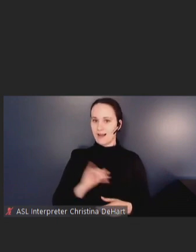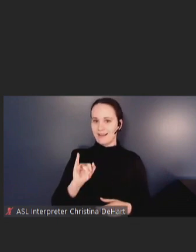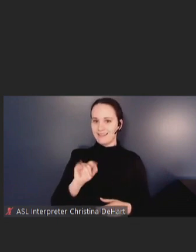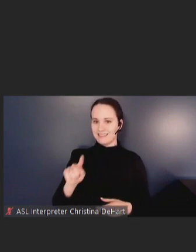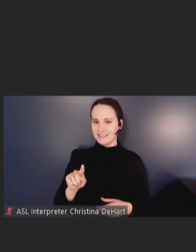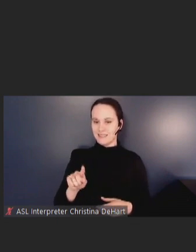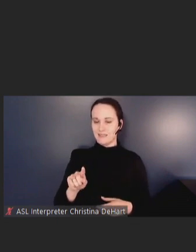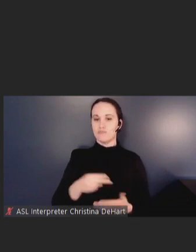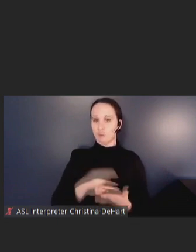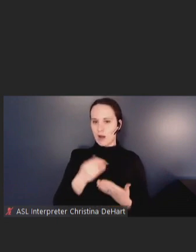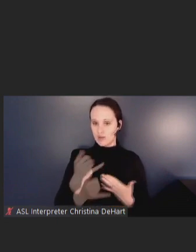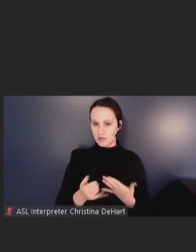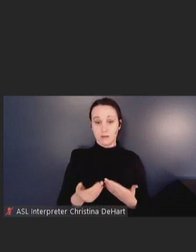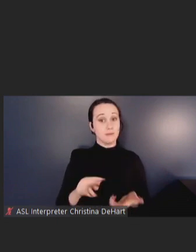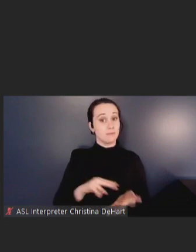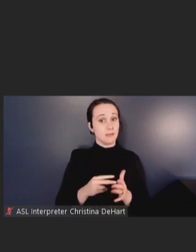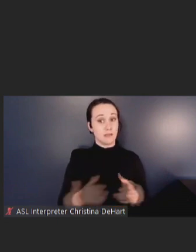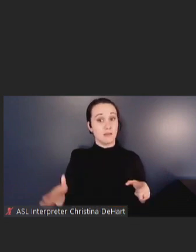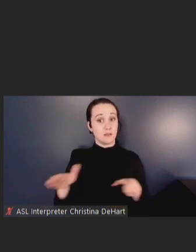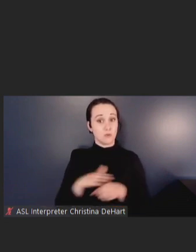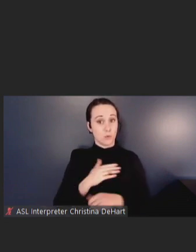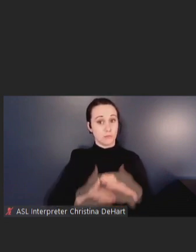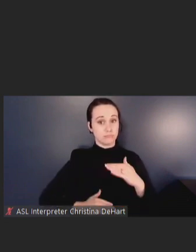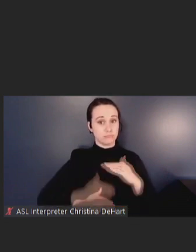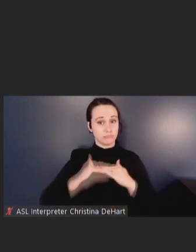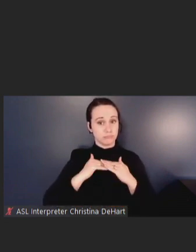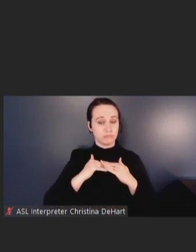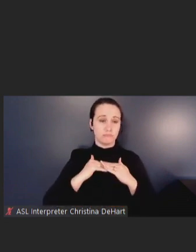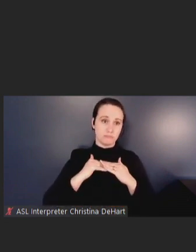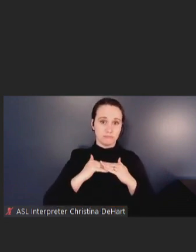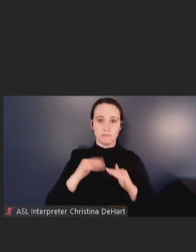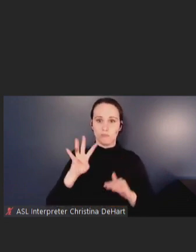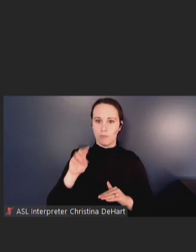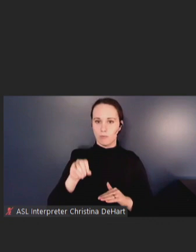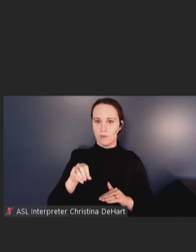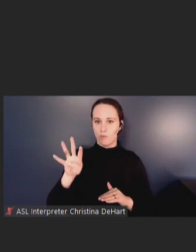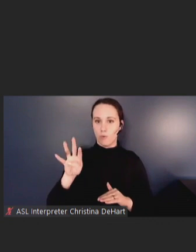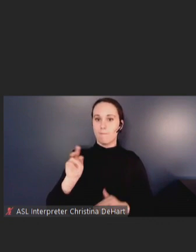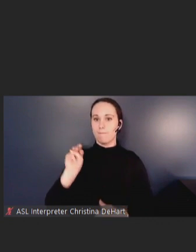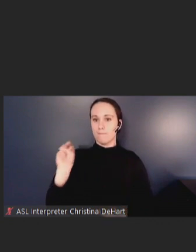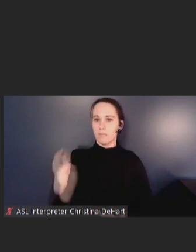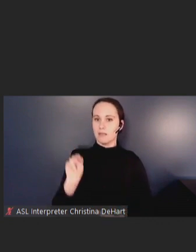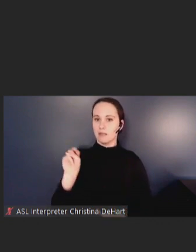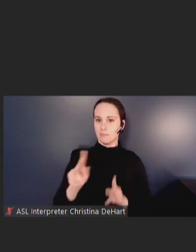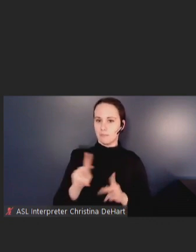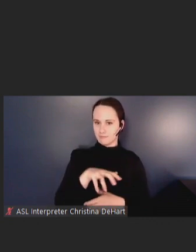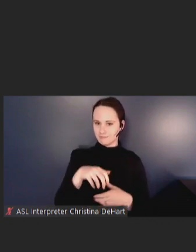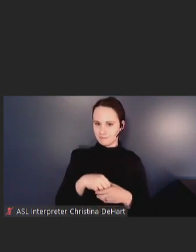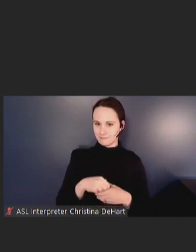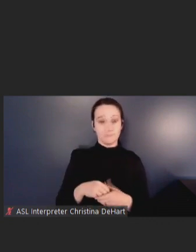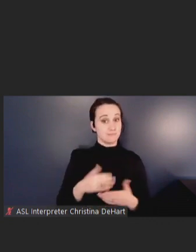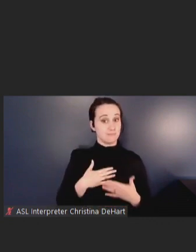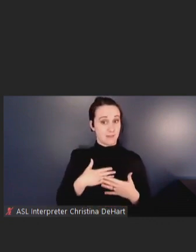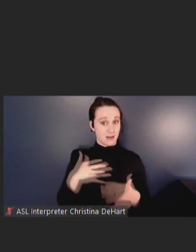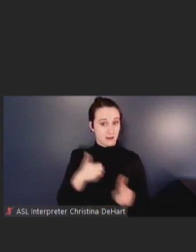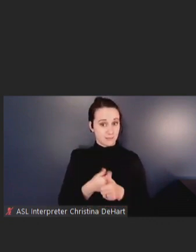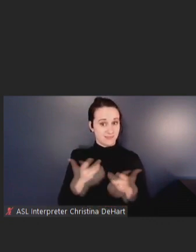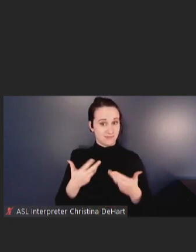covered beneficiaries up to 4.4 million. That is my update for today. Thank you.